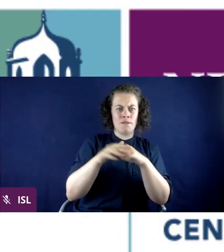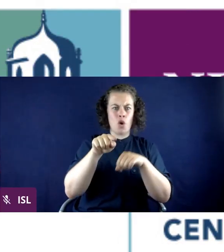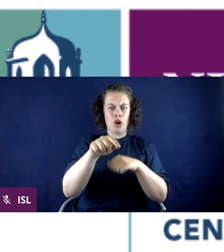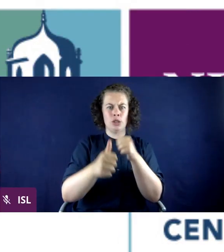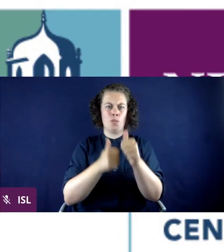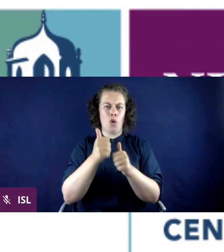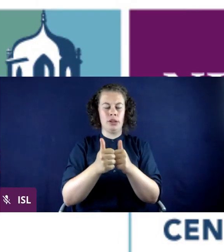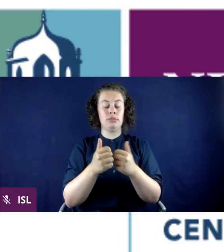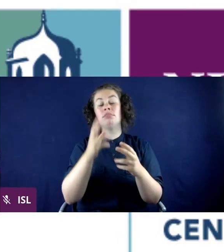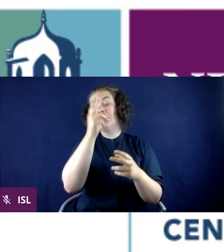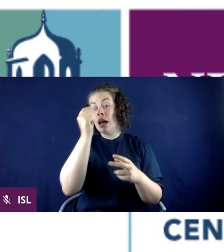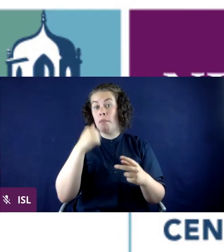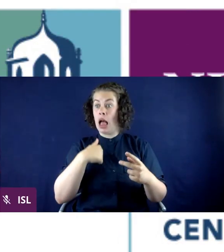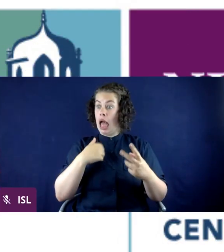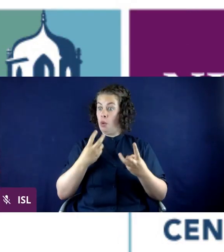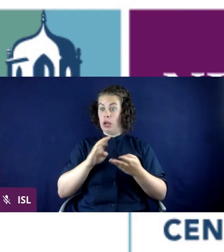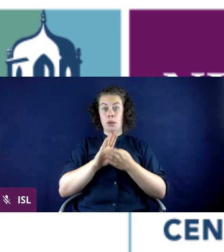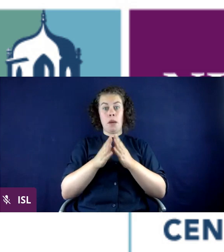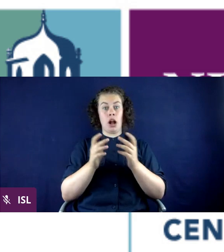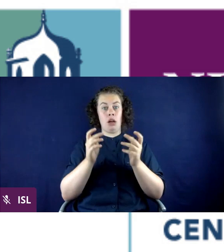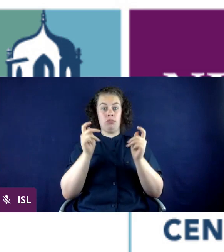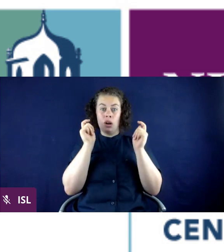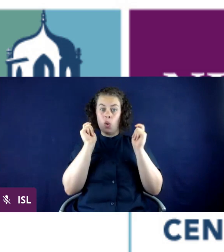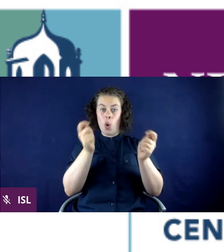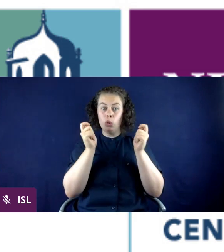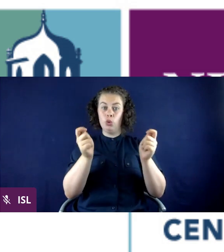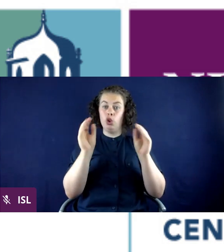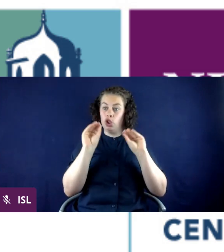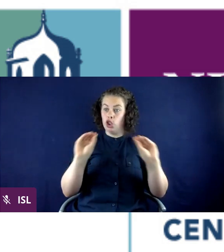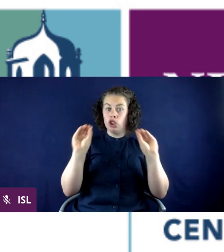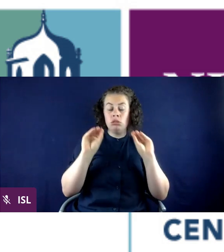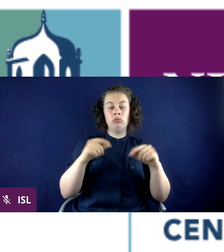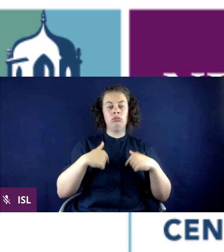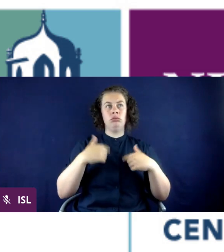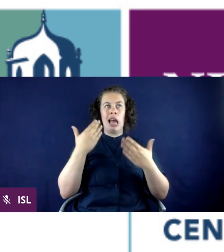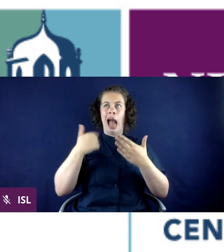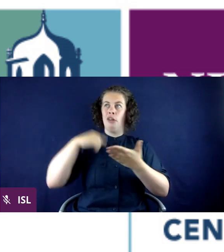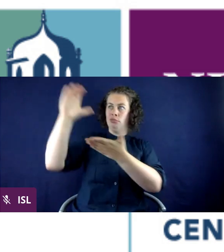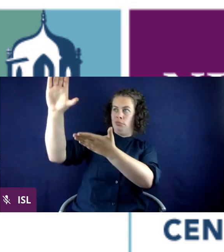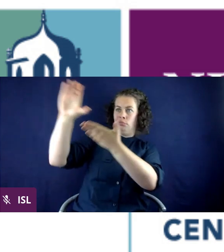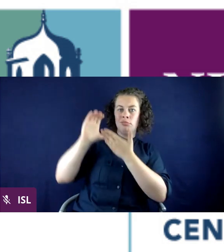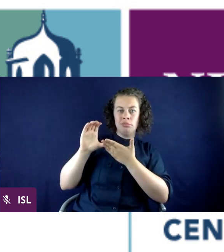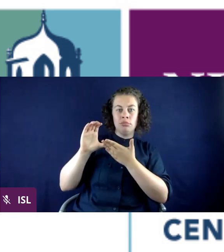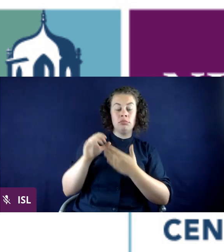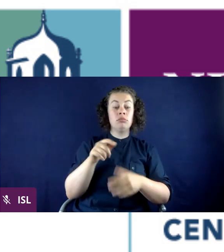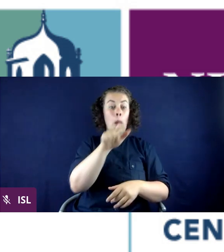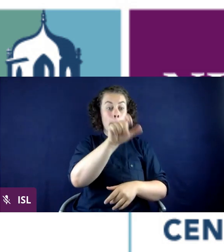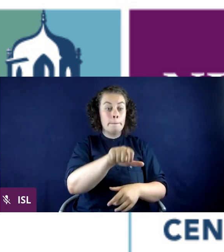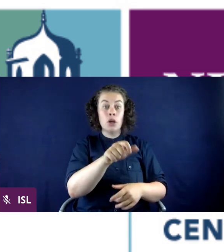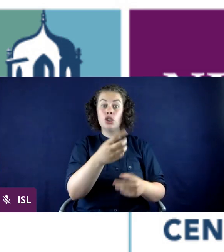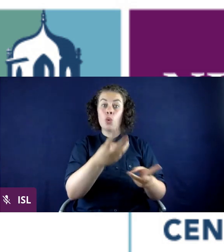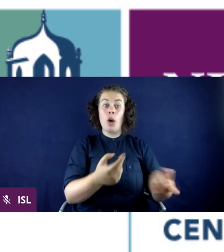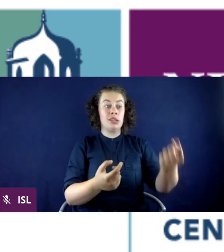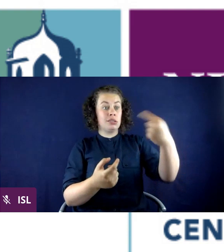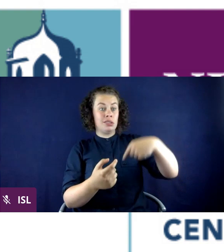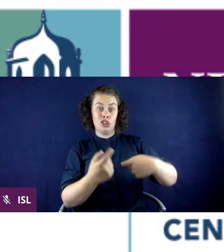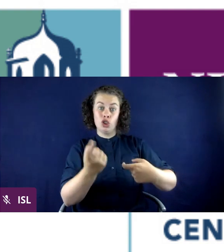For subsidising participation for people who are economically disadvantaged.